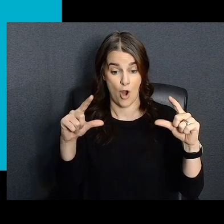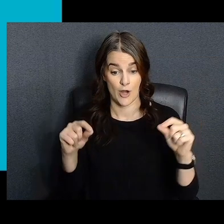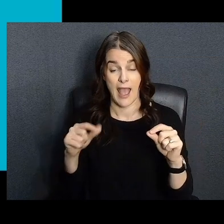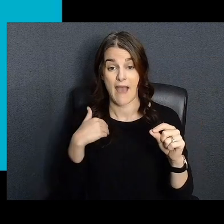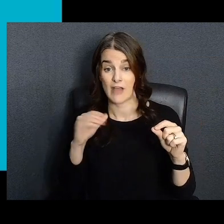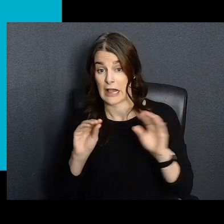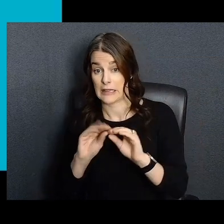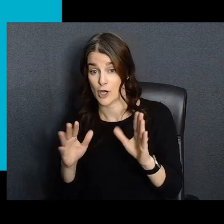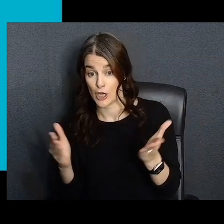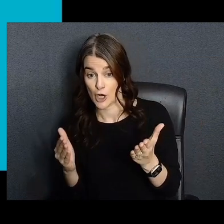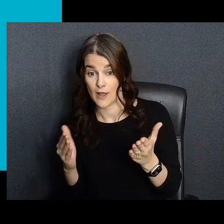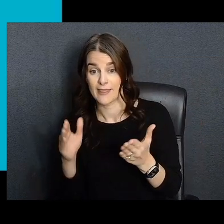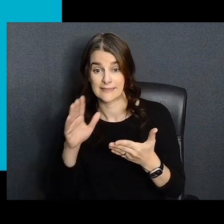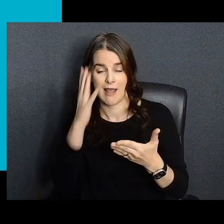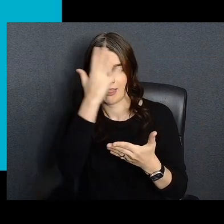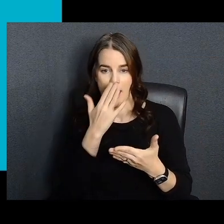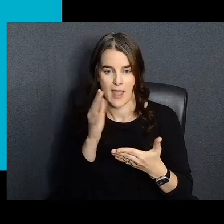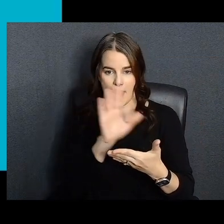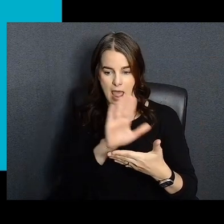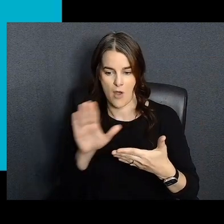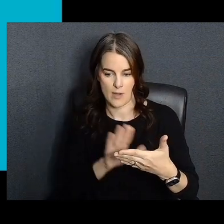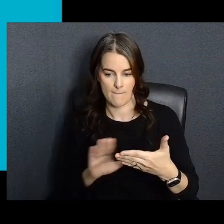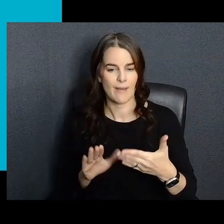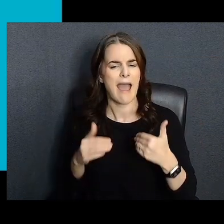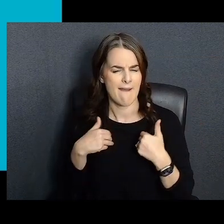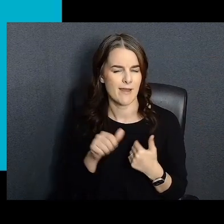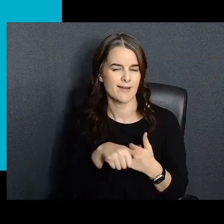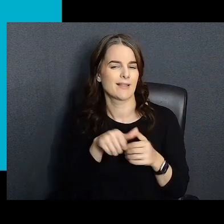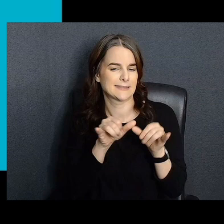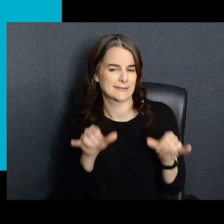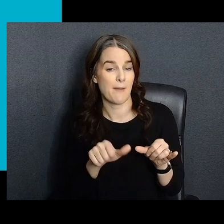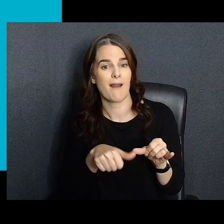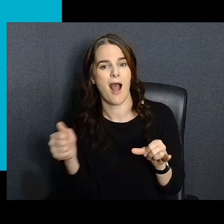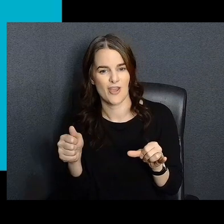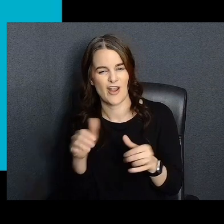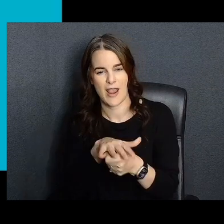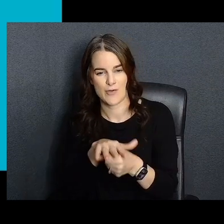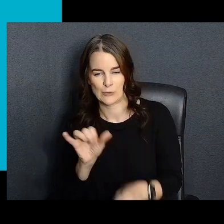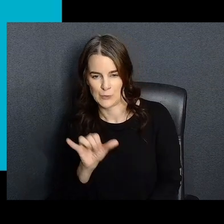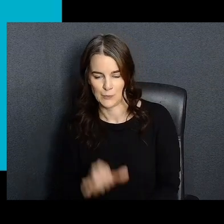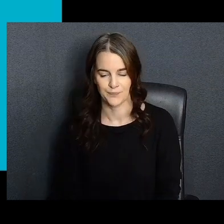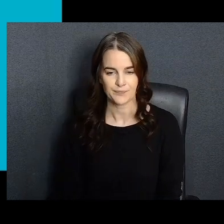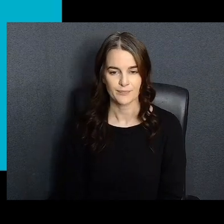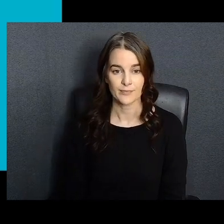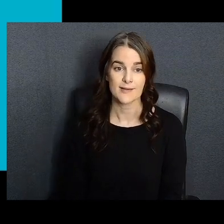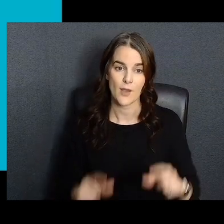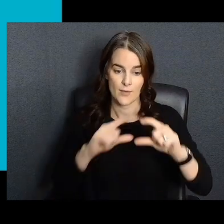There's also another clear bar on the system elsewhere. So that locate or that clear bar or that speech display bar